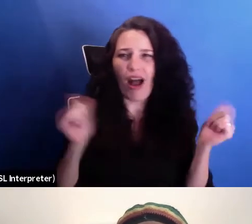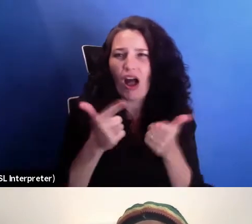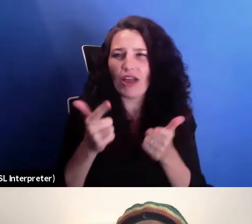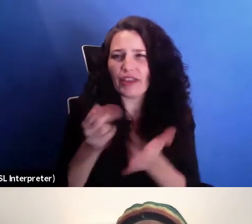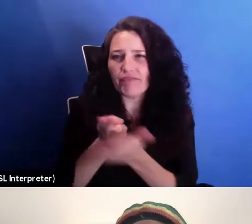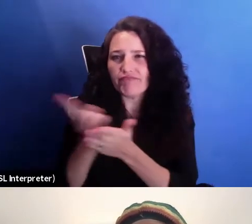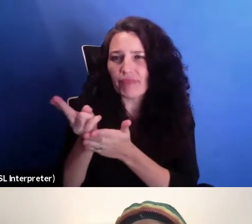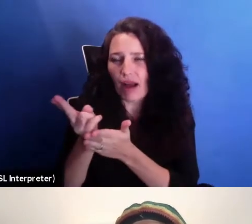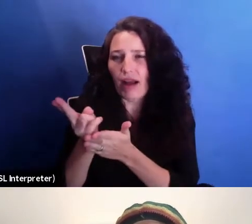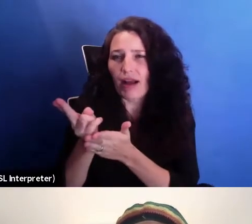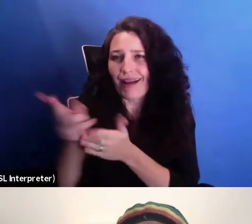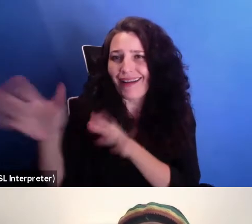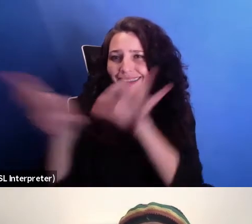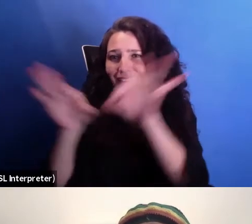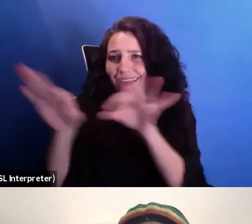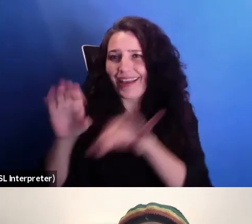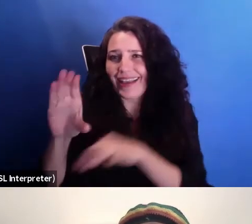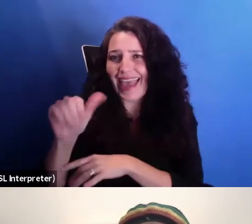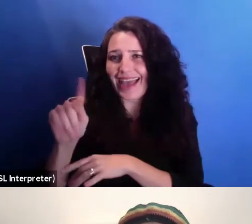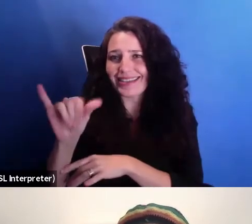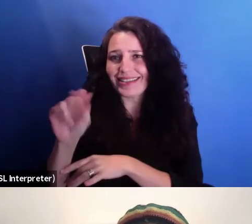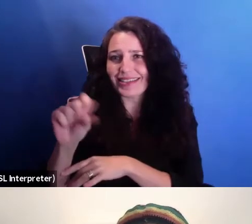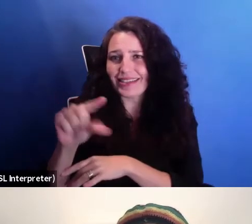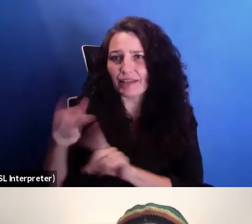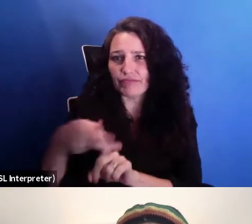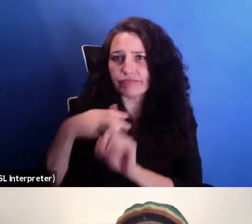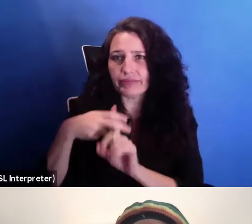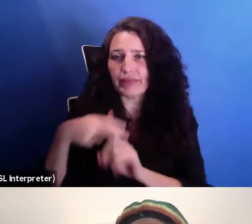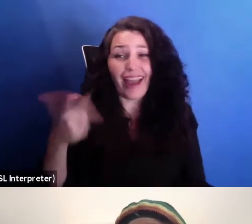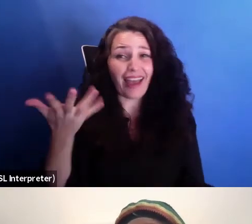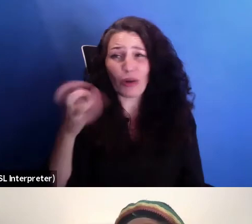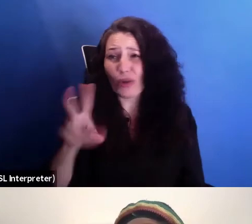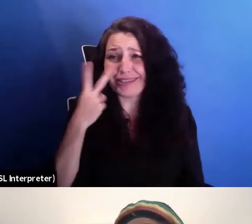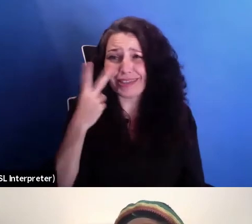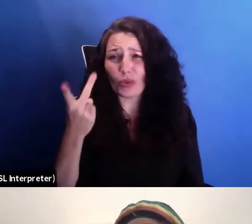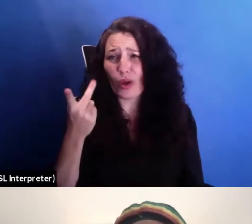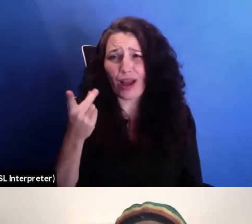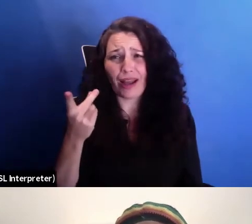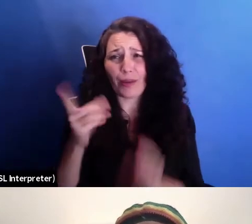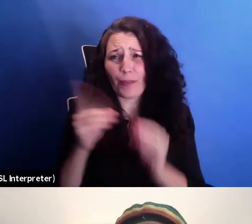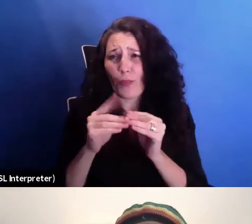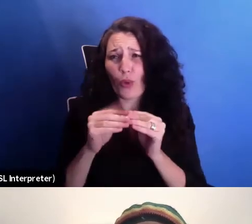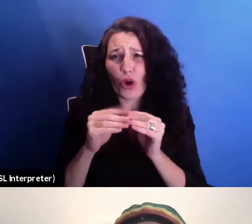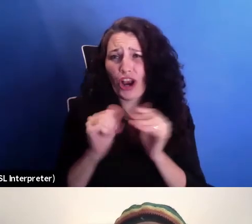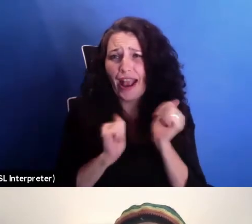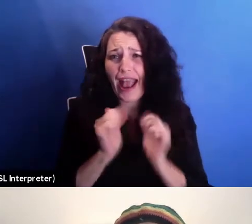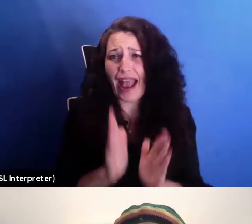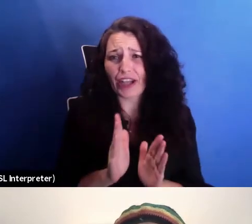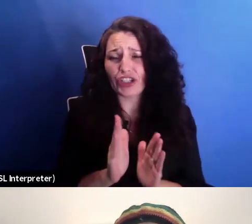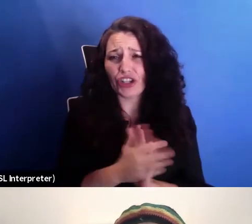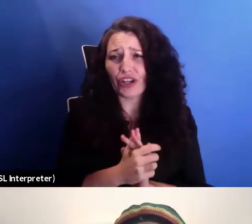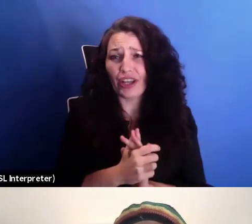I don't wanna see one more actor who's non-disabled, playing a quadriplegic.